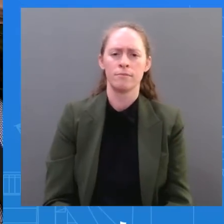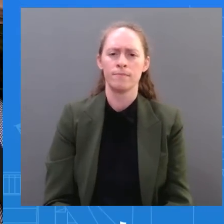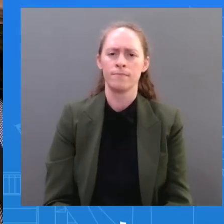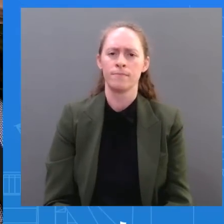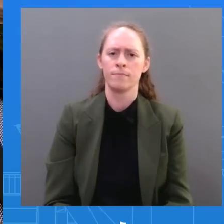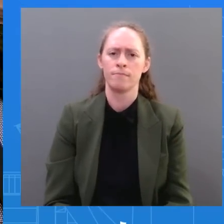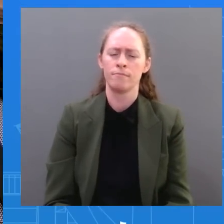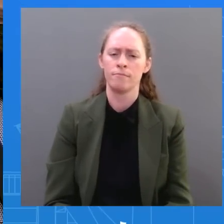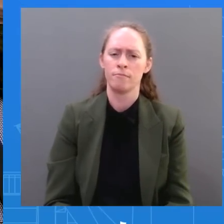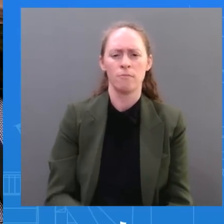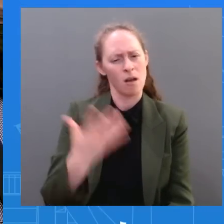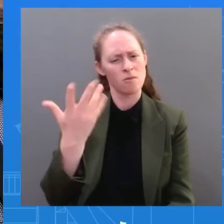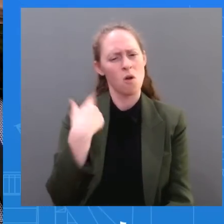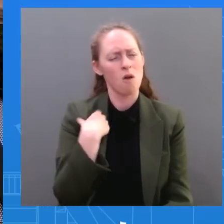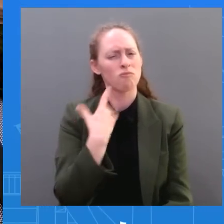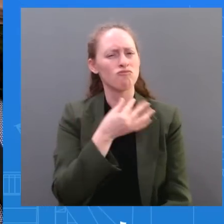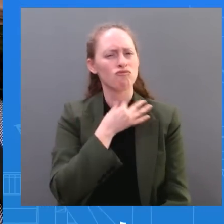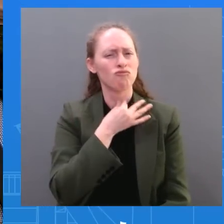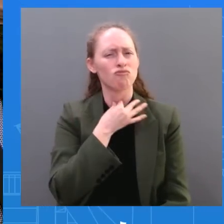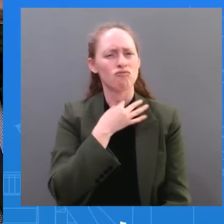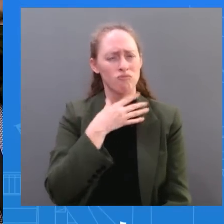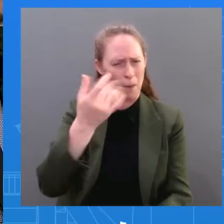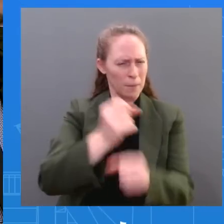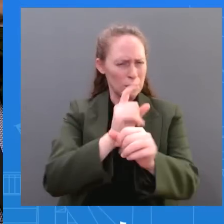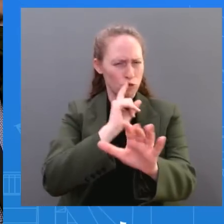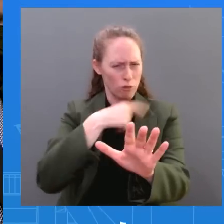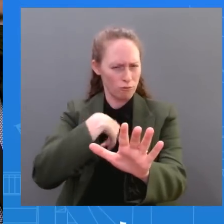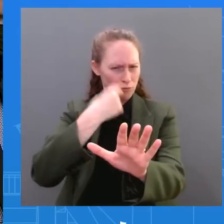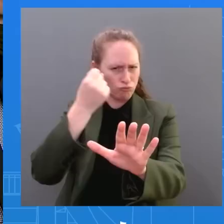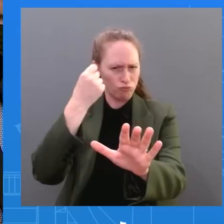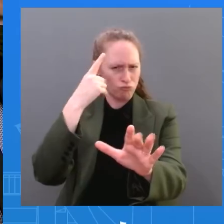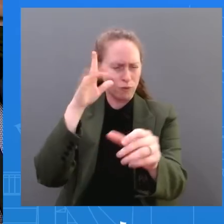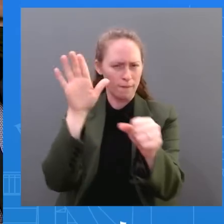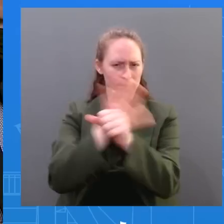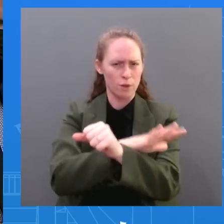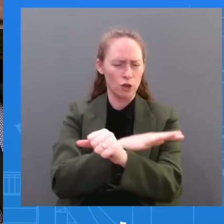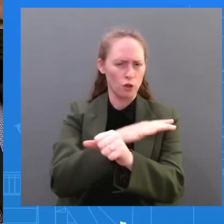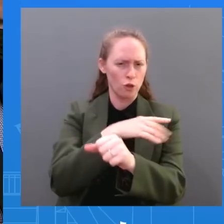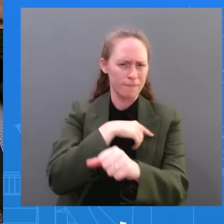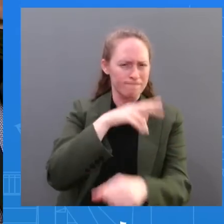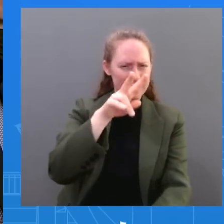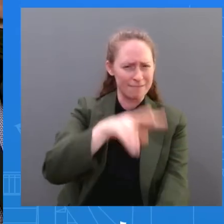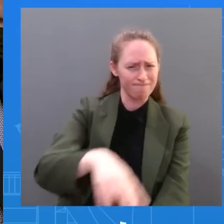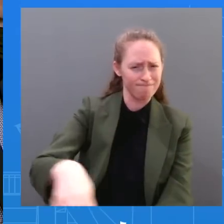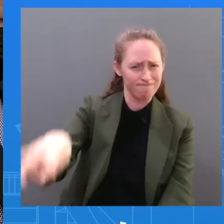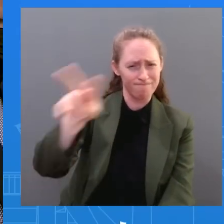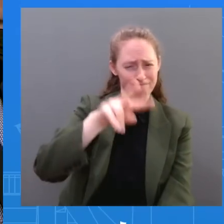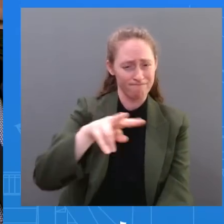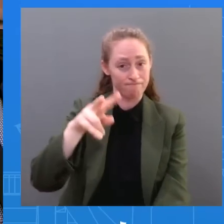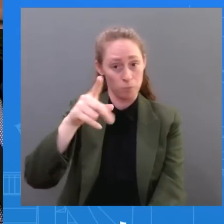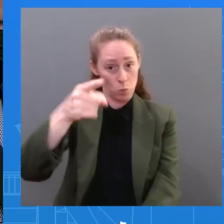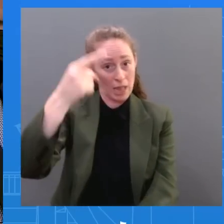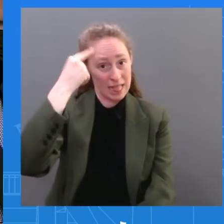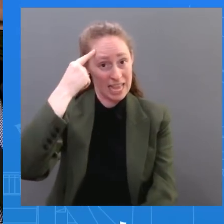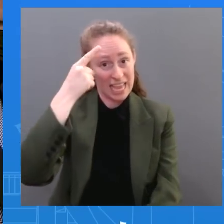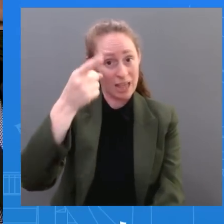Do you and the President believe saying "You all heard what happened today" after yet another mass shooting -- is that your definition of "forceful" and "urgent"?